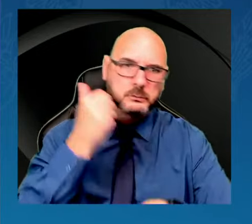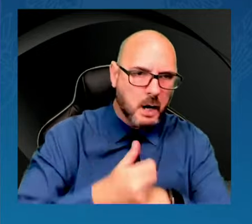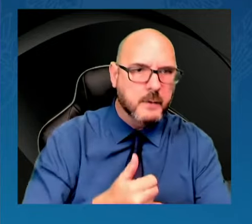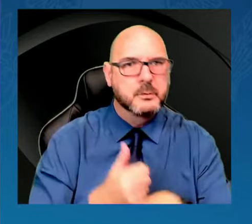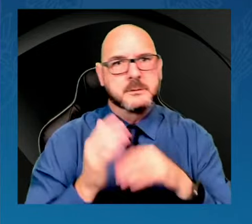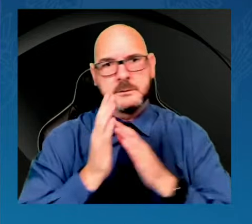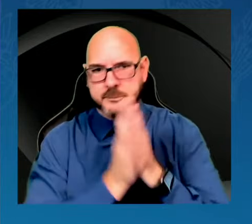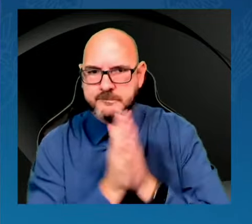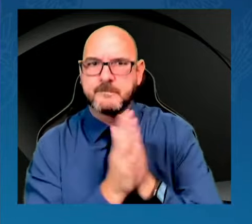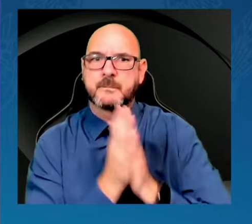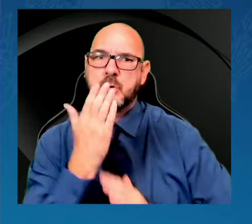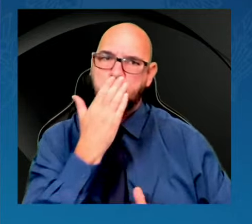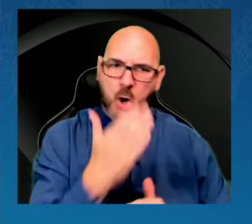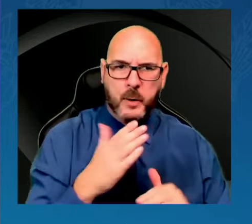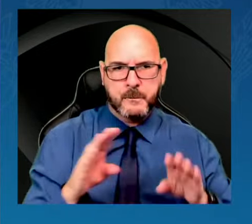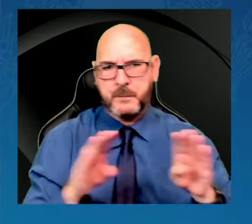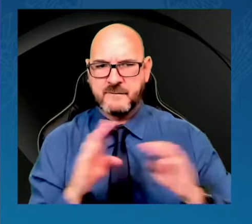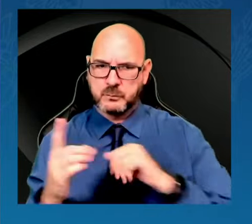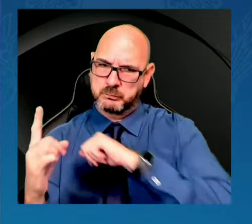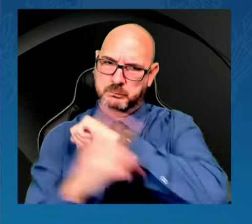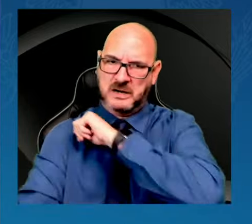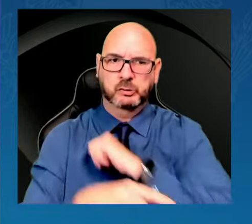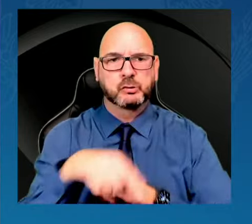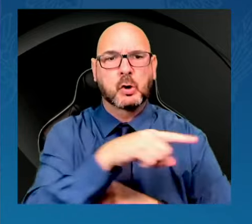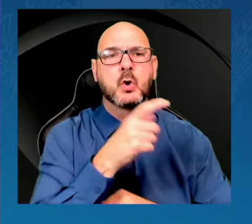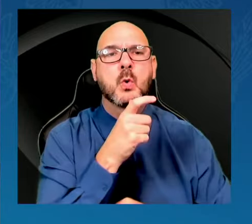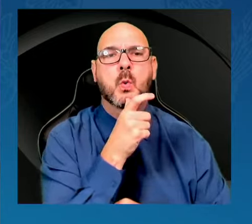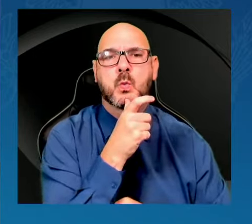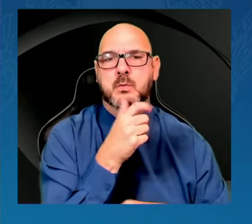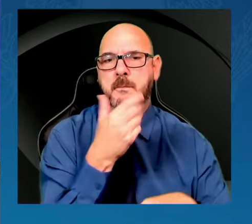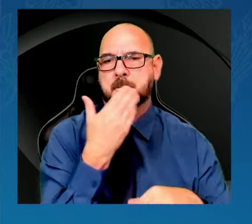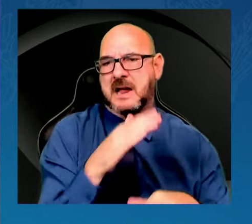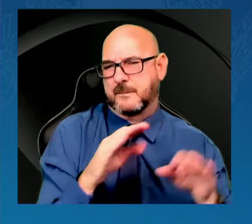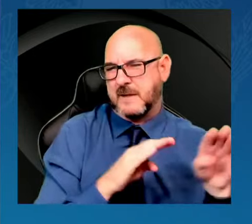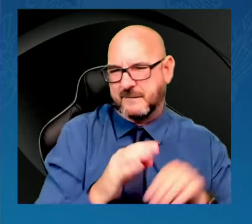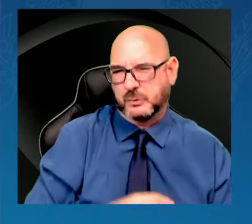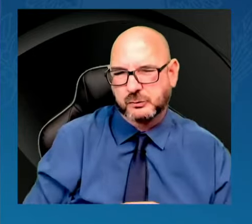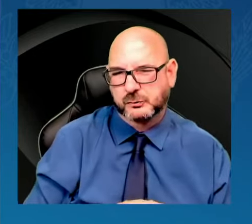some of the work that I did with folks like Michael Bennet, at the time, and -- and --